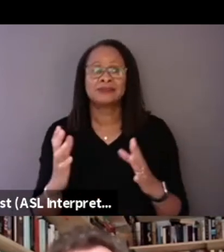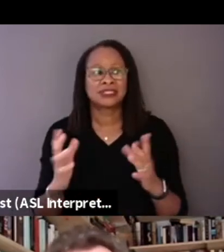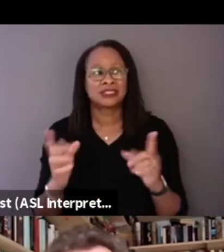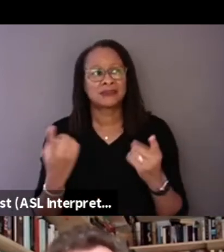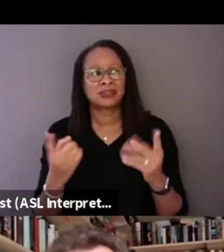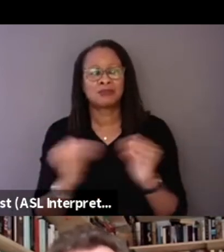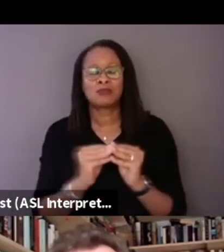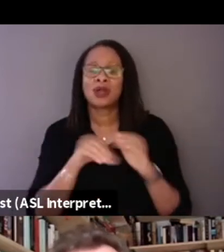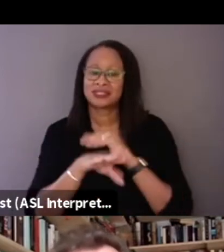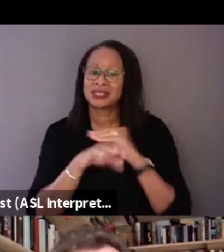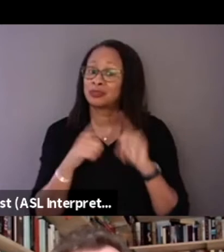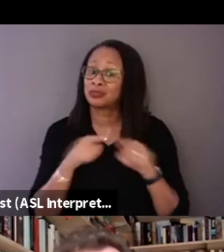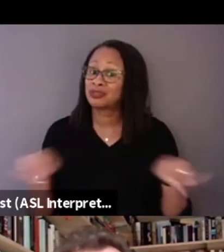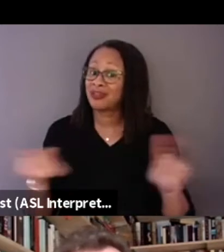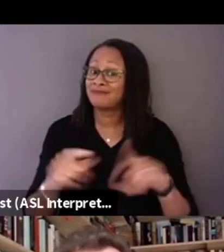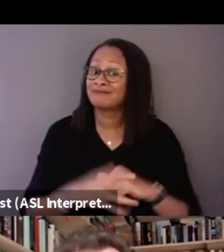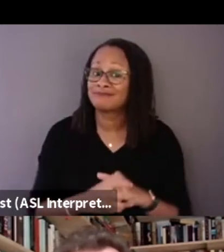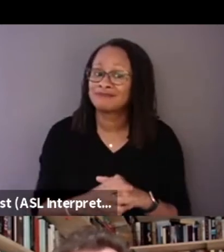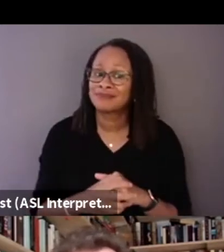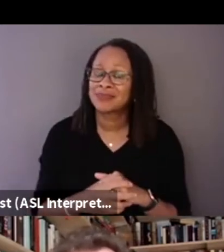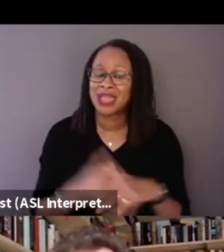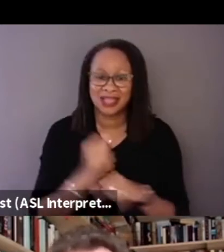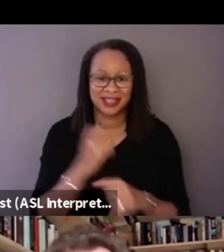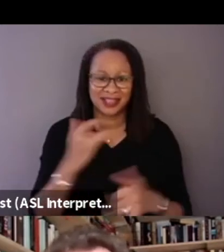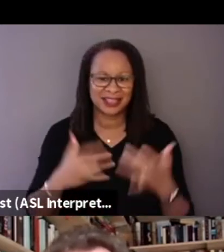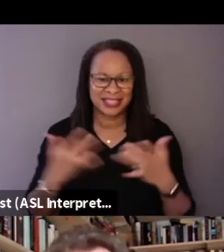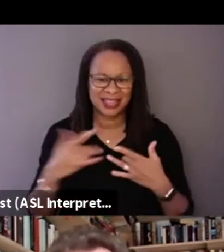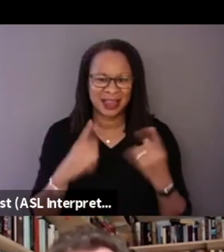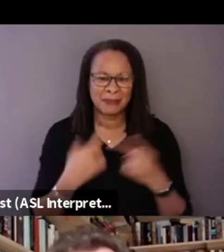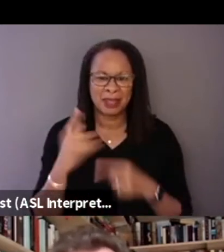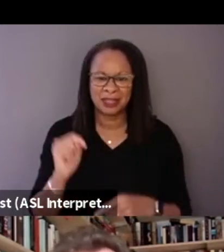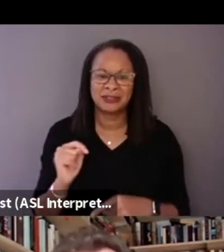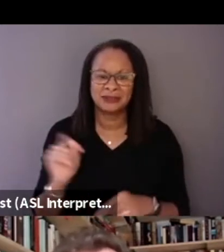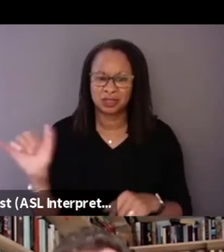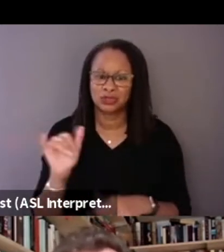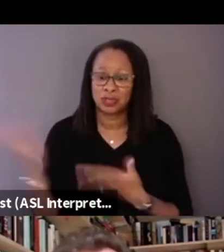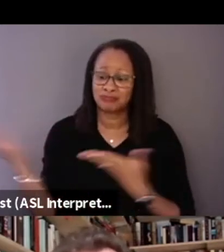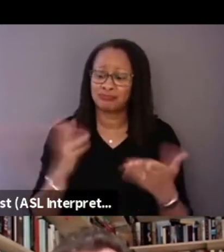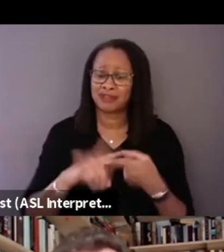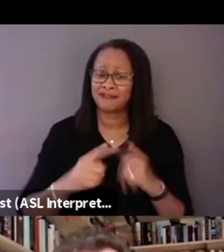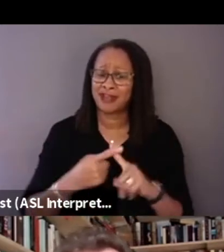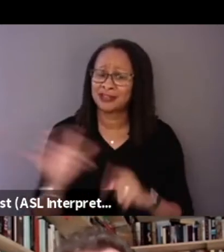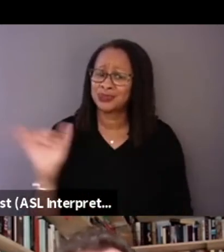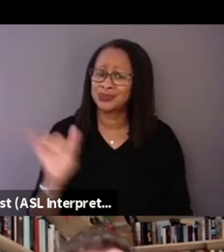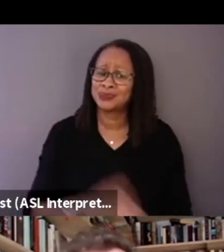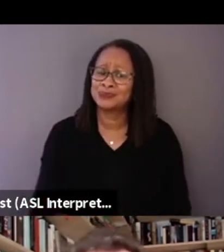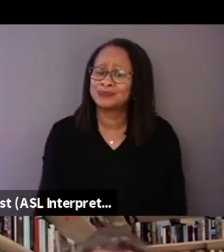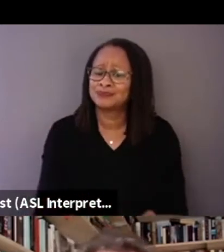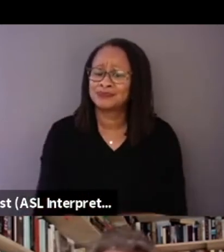and get excited about it too, and bring their friends along too. Yeah.